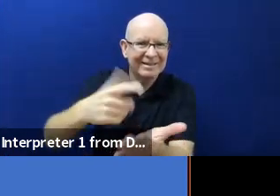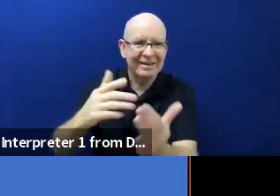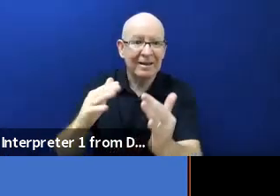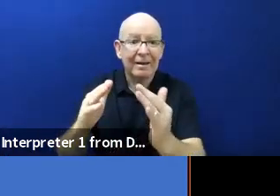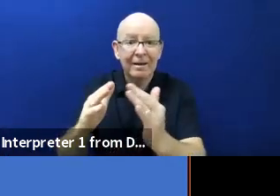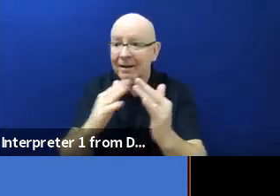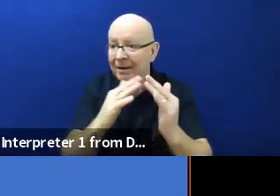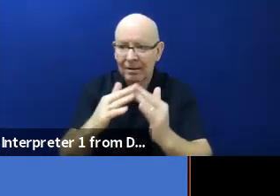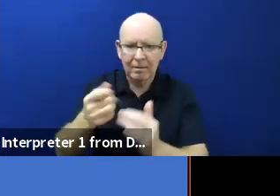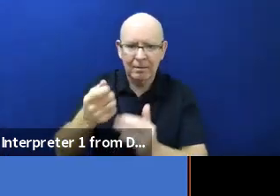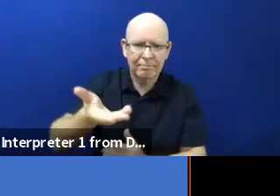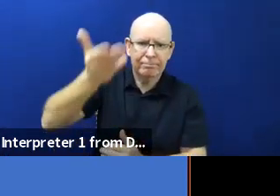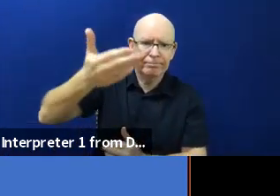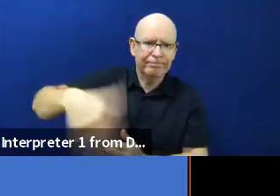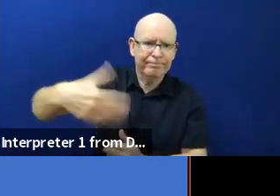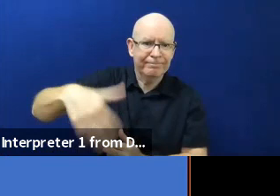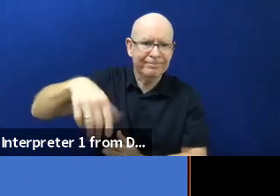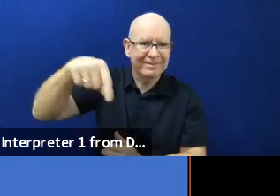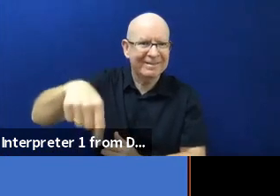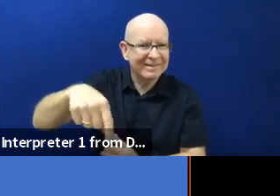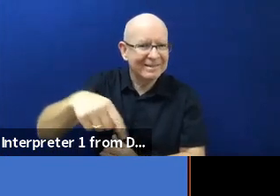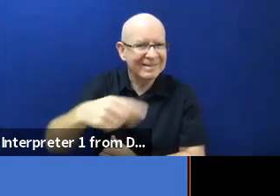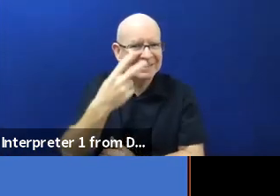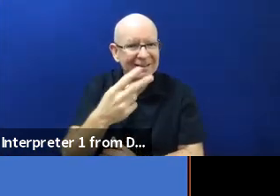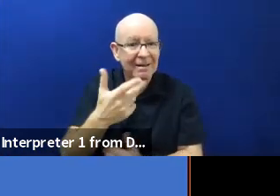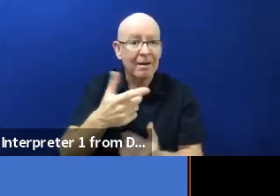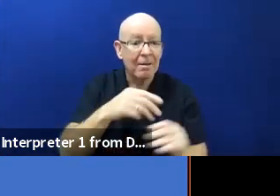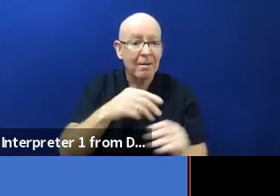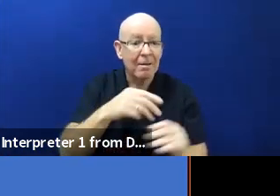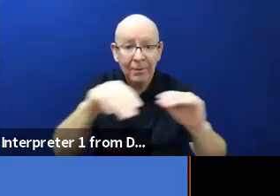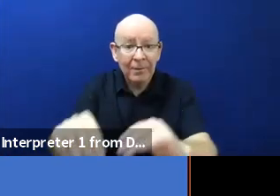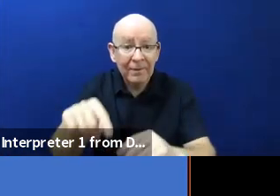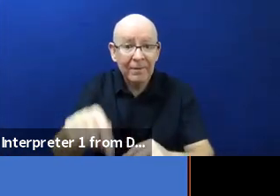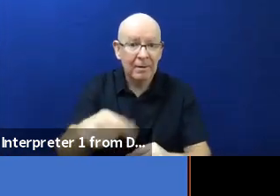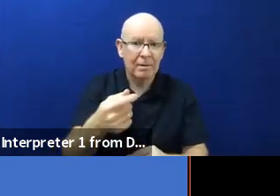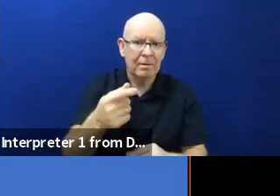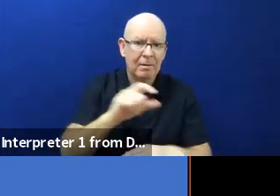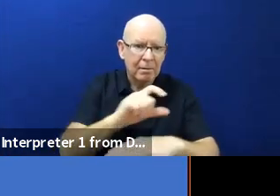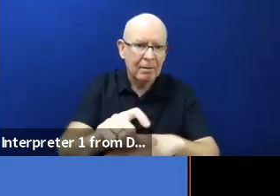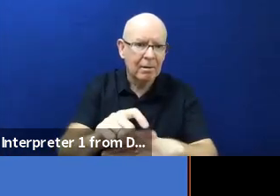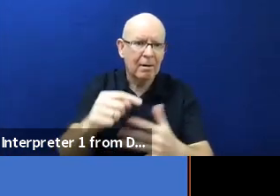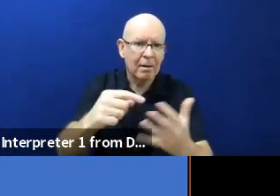their family as well, there is often significant loss of earning or education opportunity,